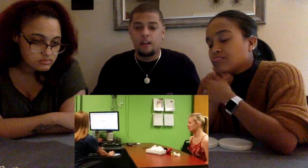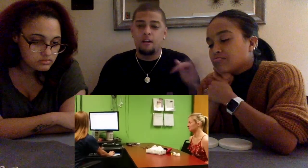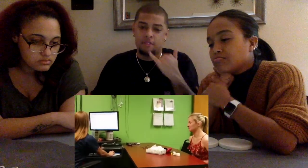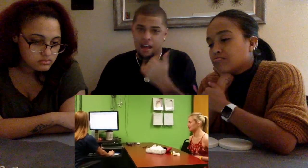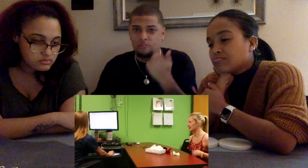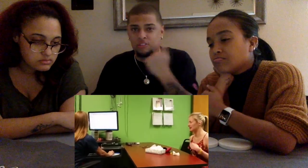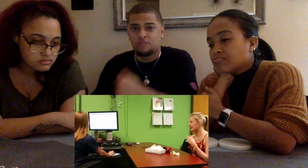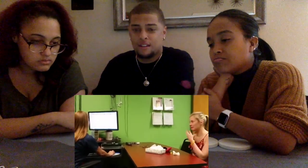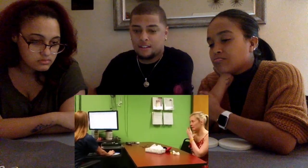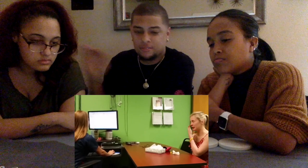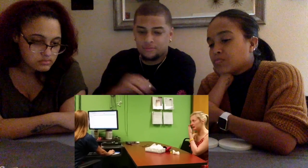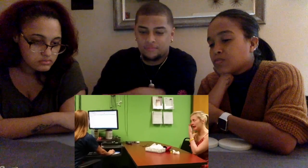Oh now, she's crying.